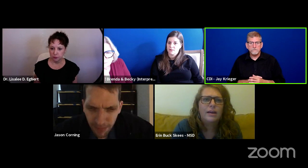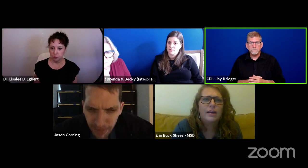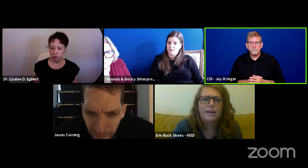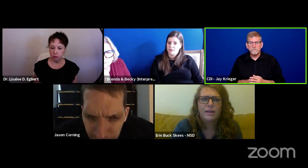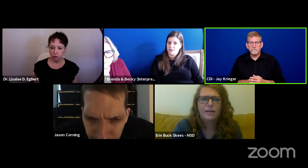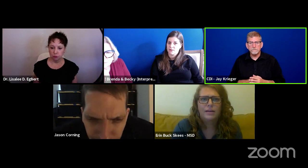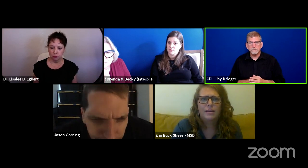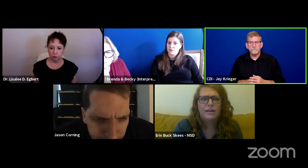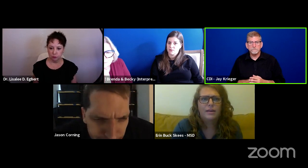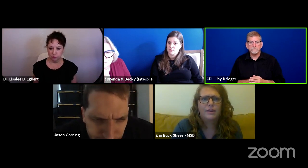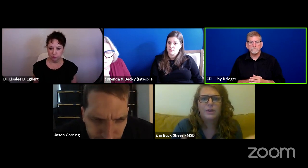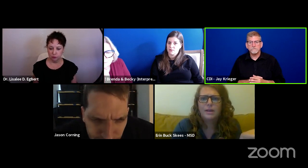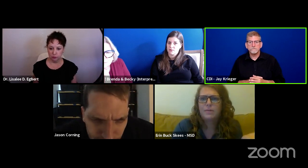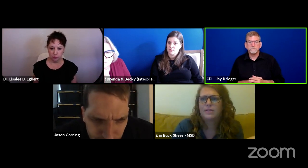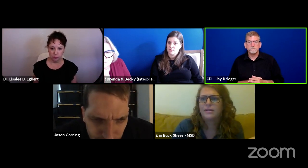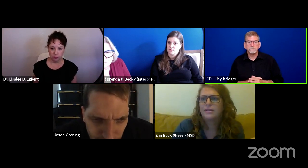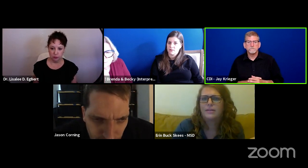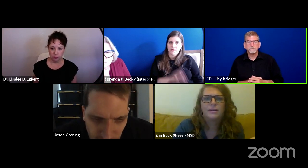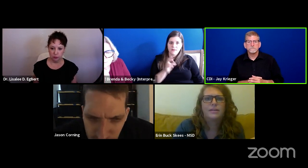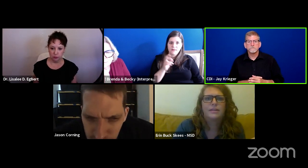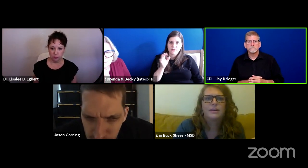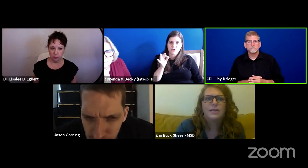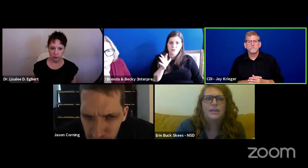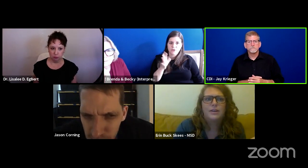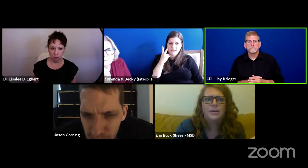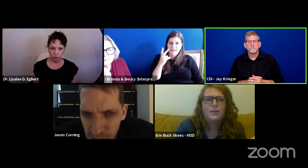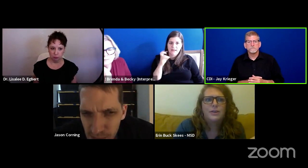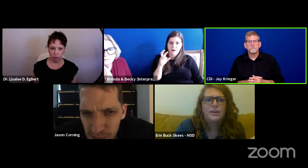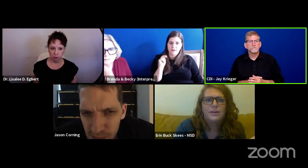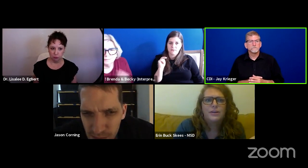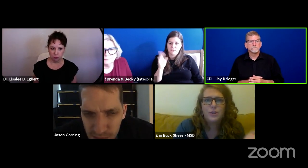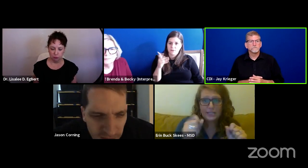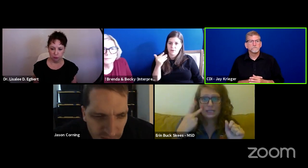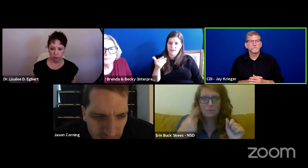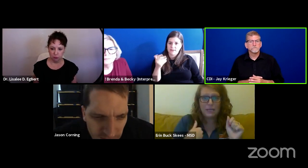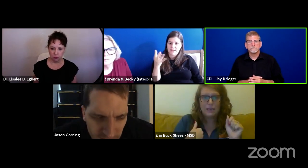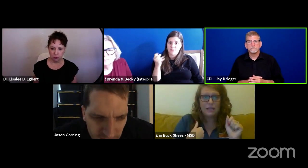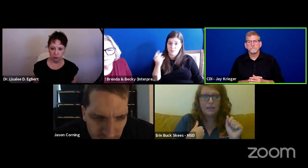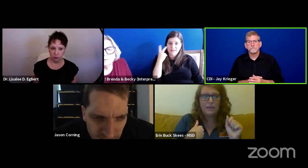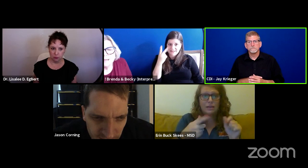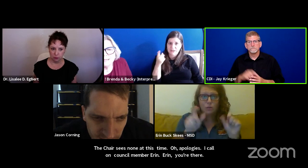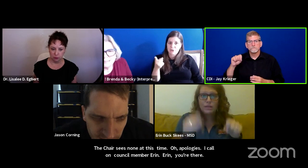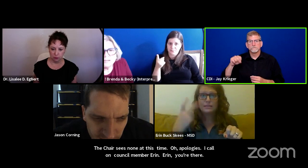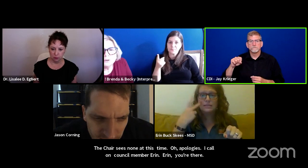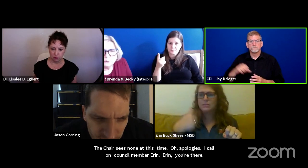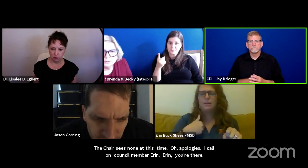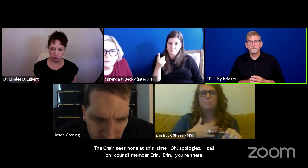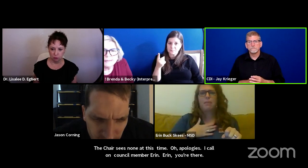The interpreters see Erin. We can see you.